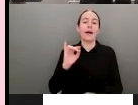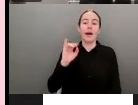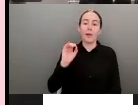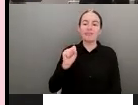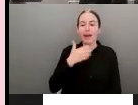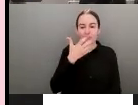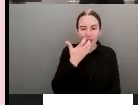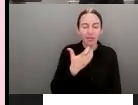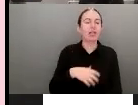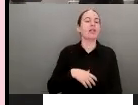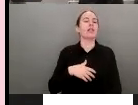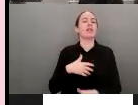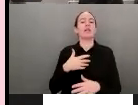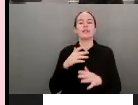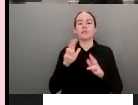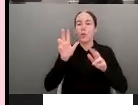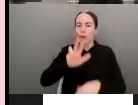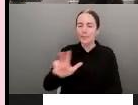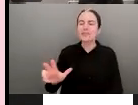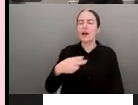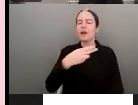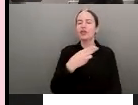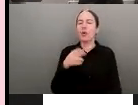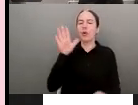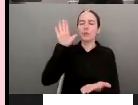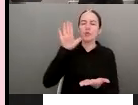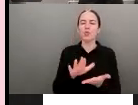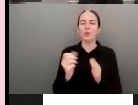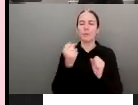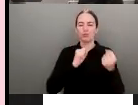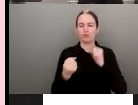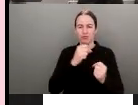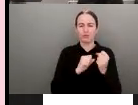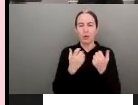So, these three settings are